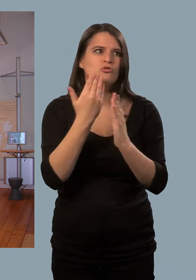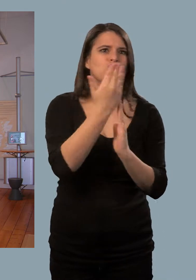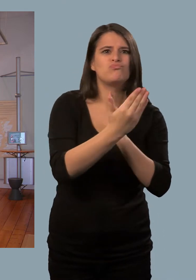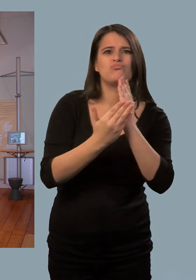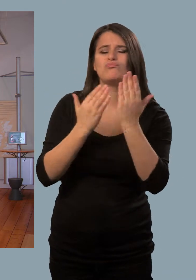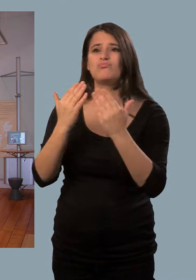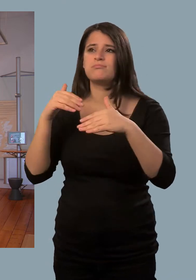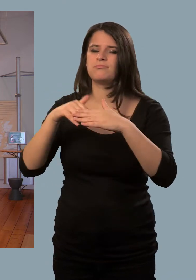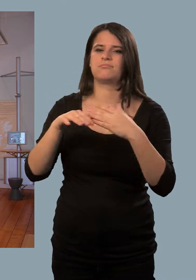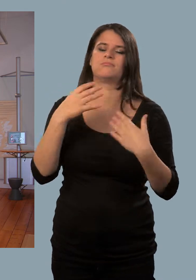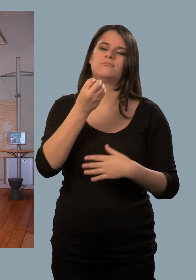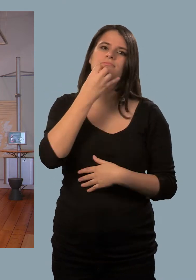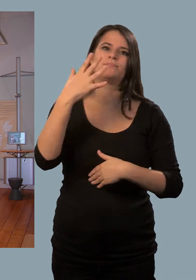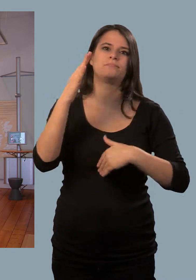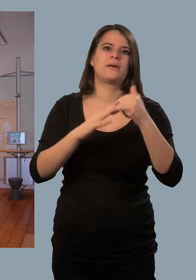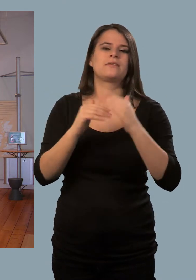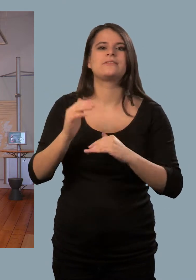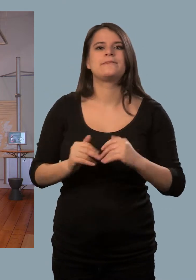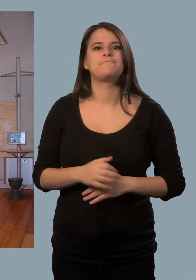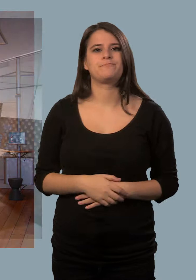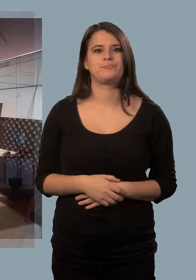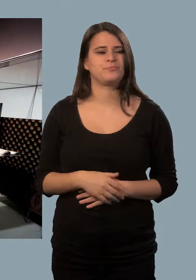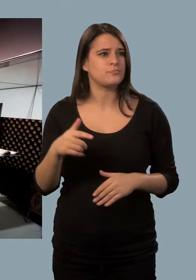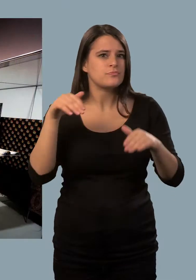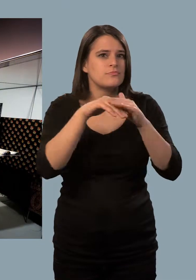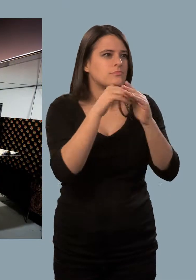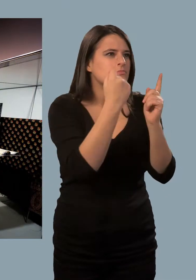exhibition space within a beautiful period building.